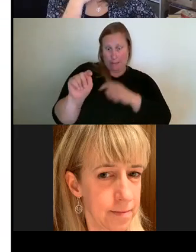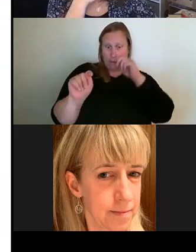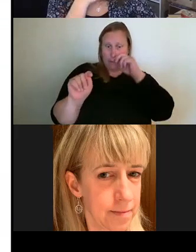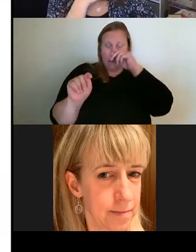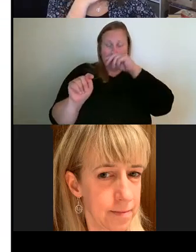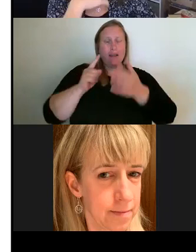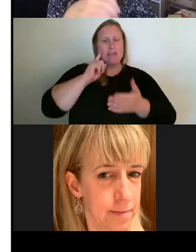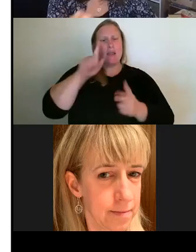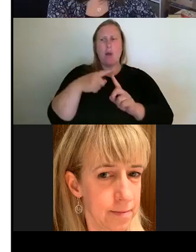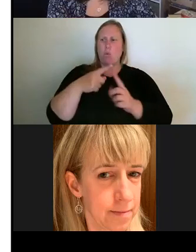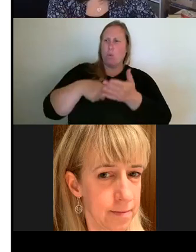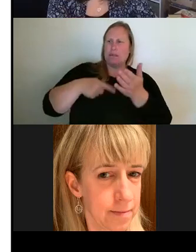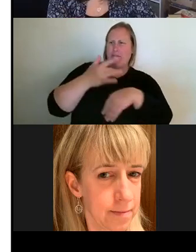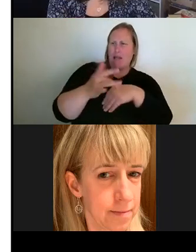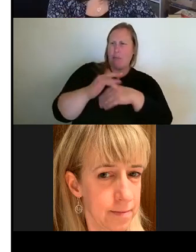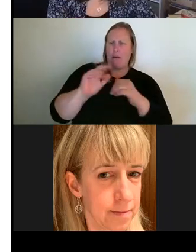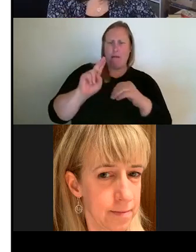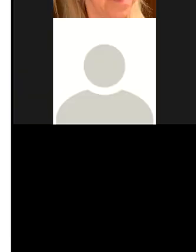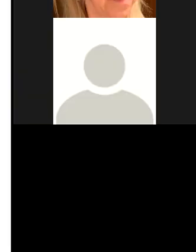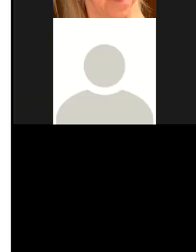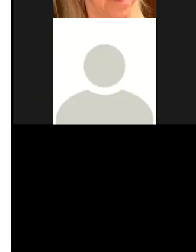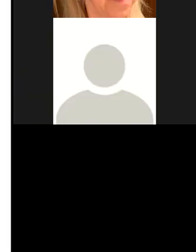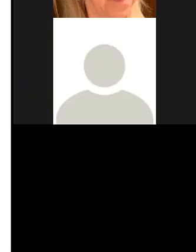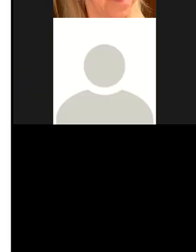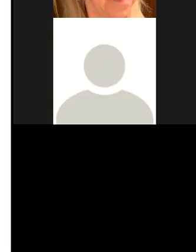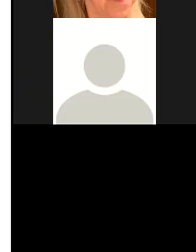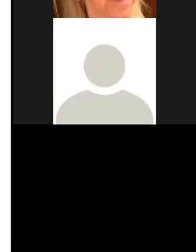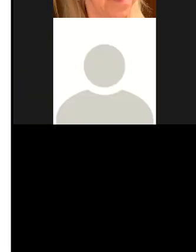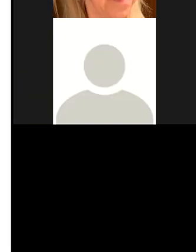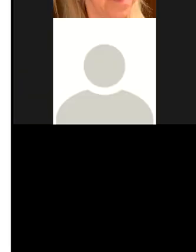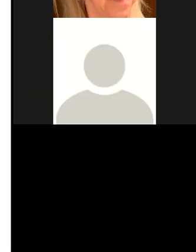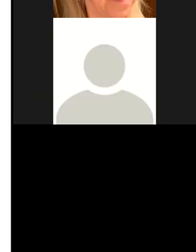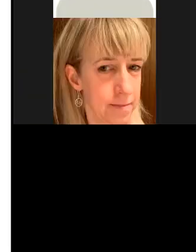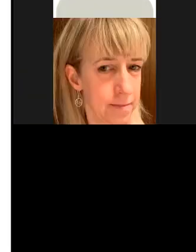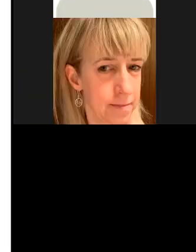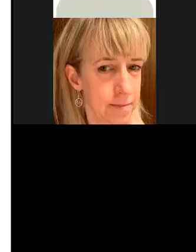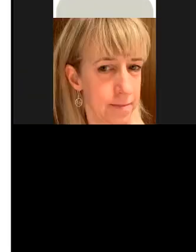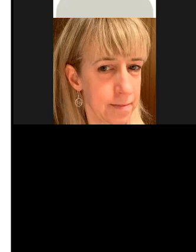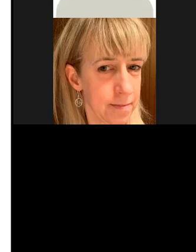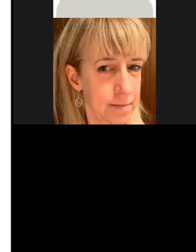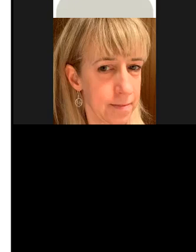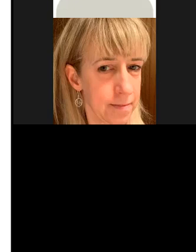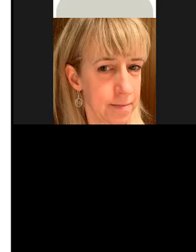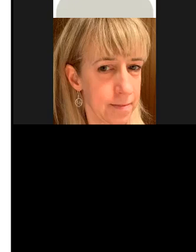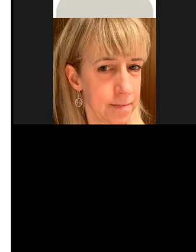to use it. So, all of us working together. So, as we move into this concept of essential